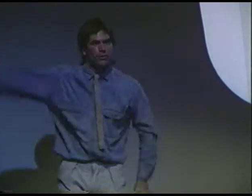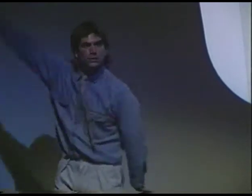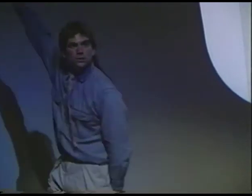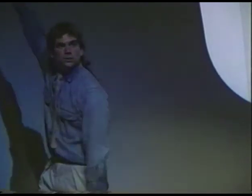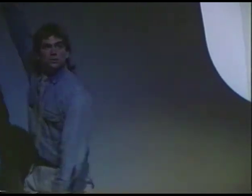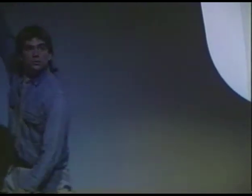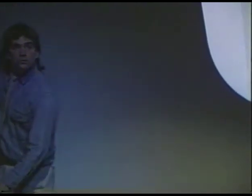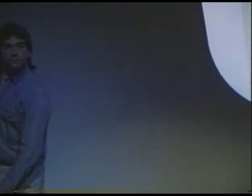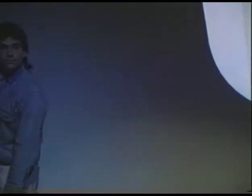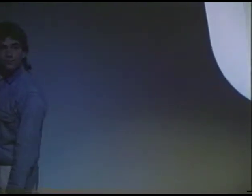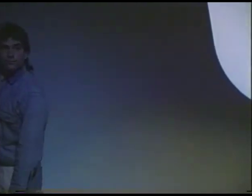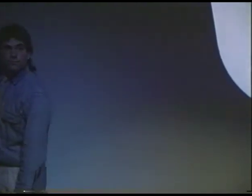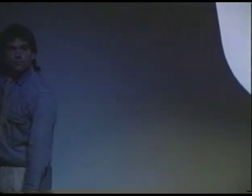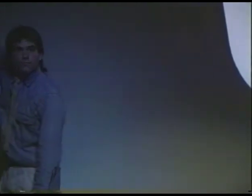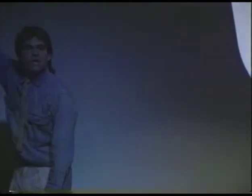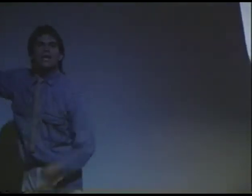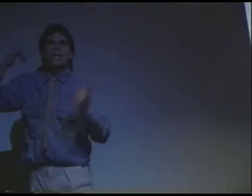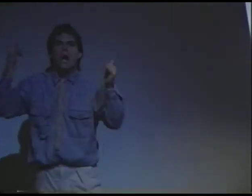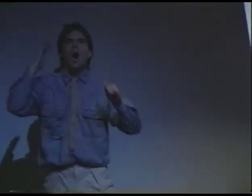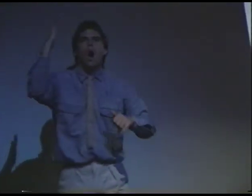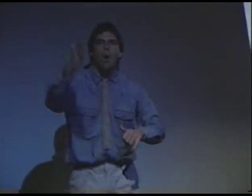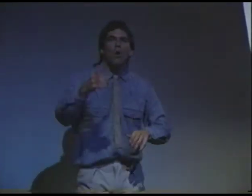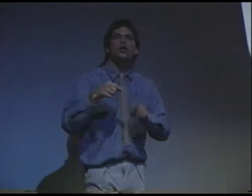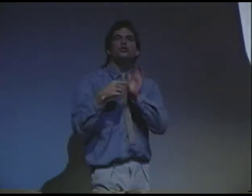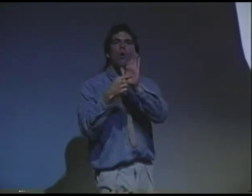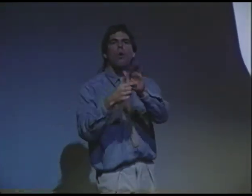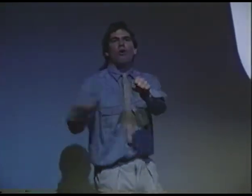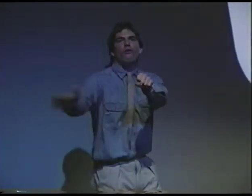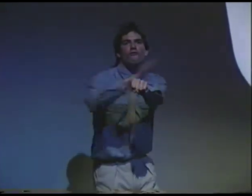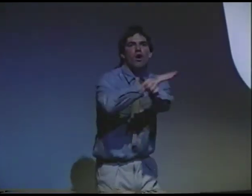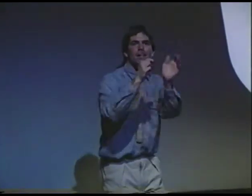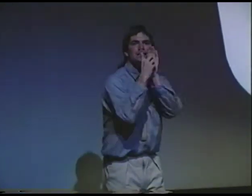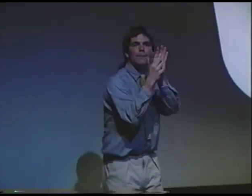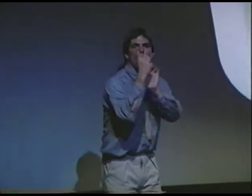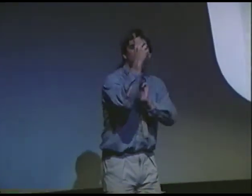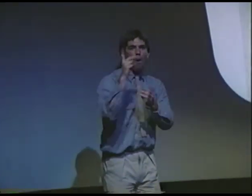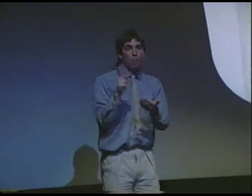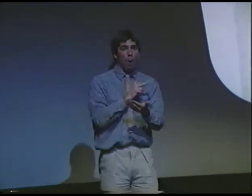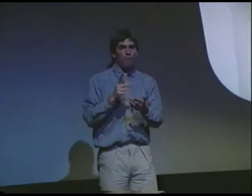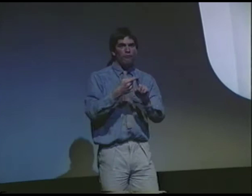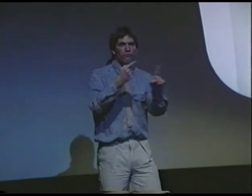And I can take things out of that much easier than from the Shakespeare poem.